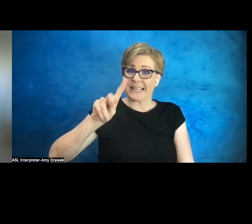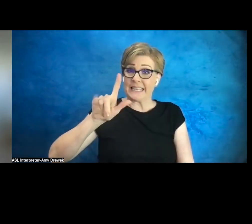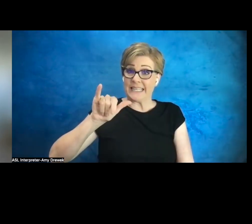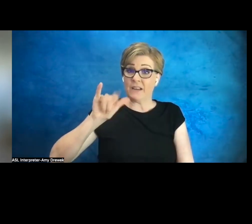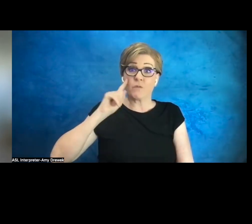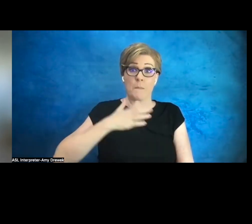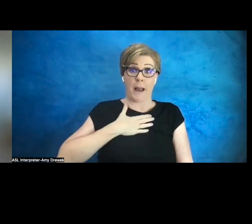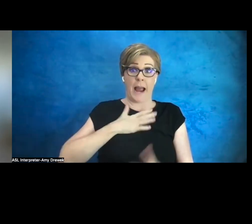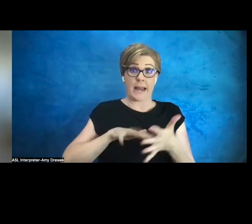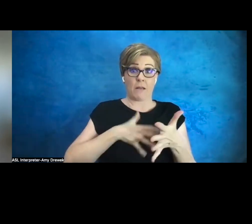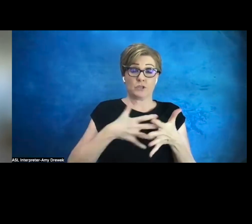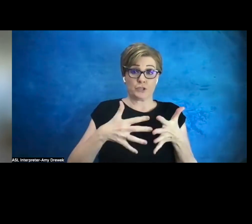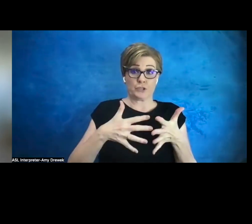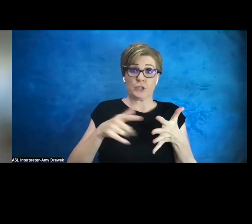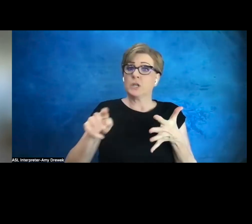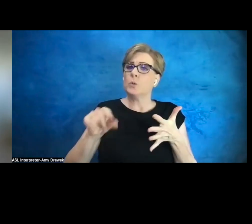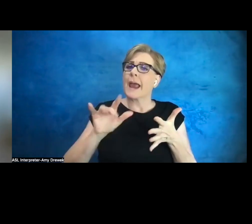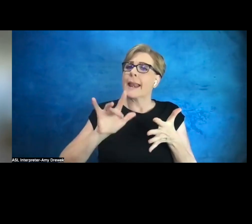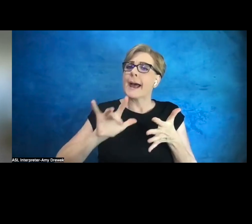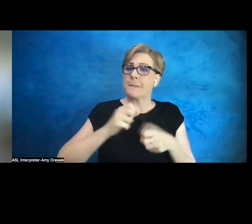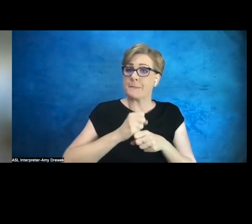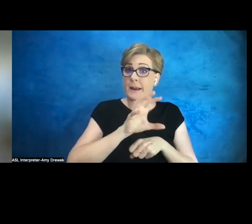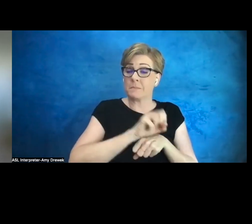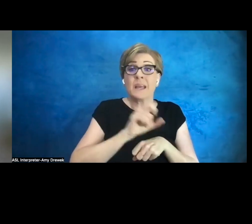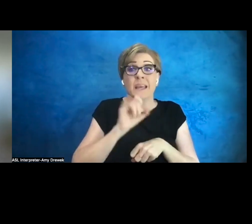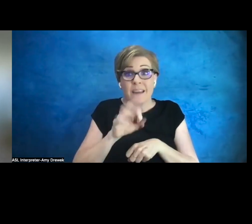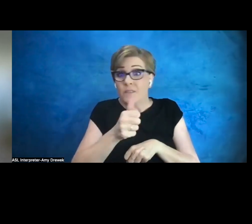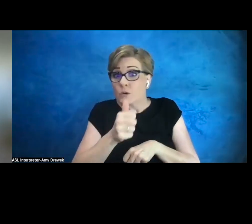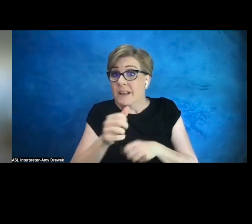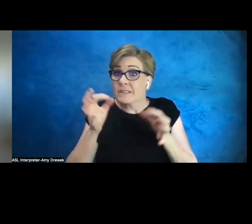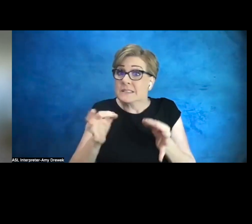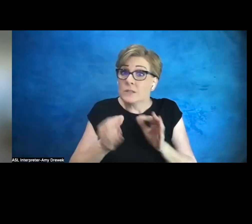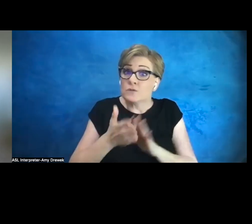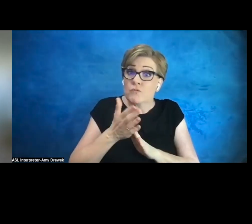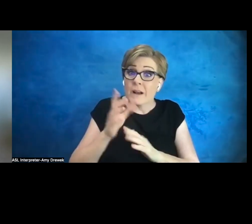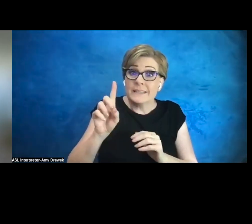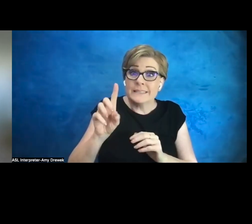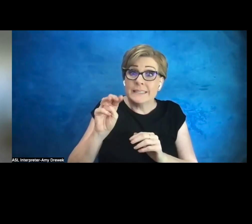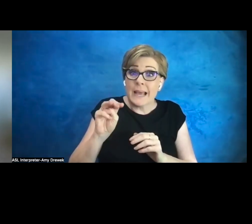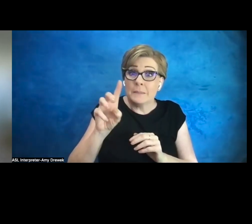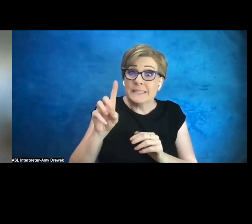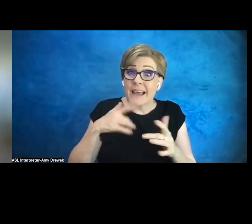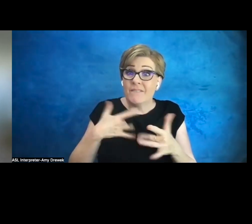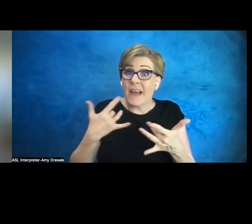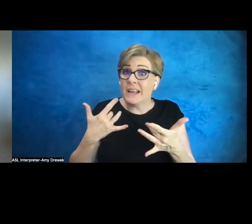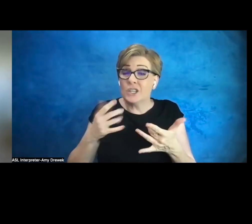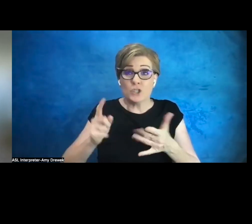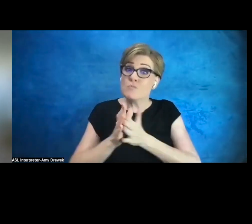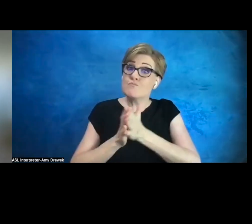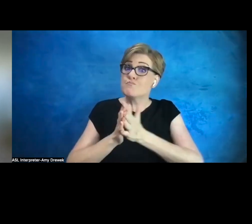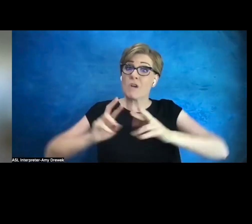Also, if you decide to run a DMD event, you are raring to go, you can fill out